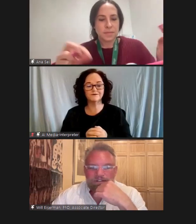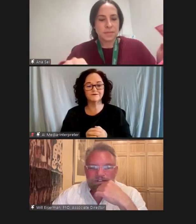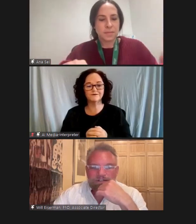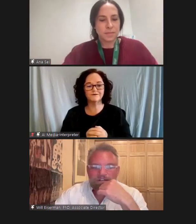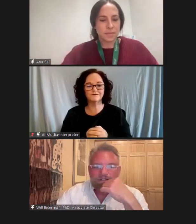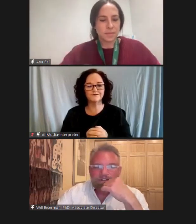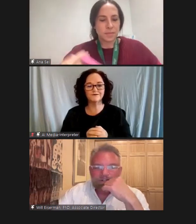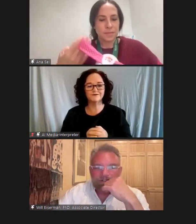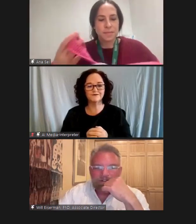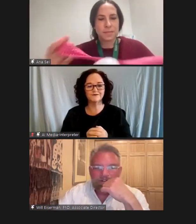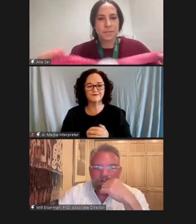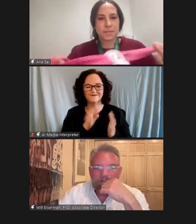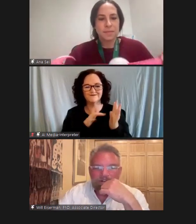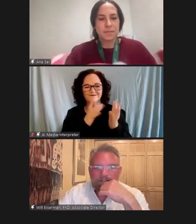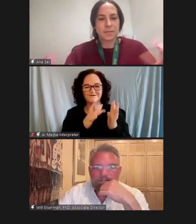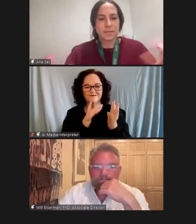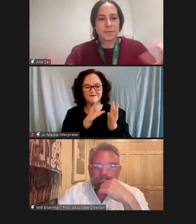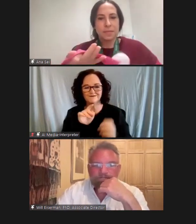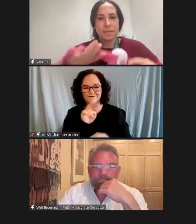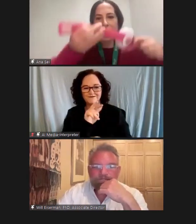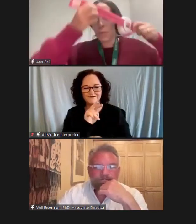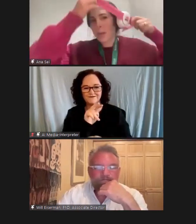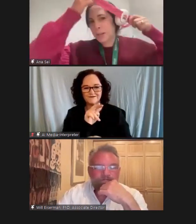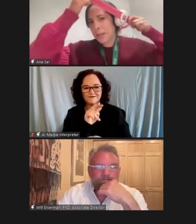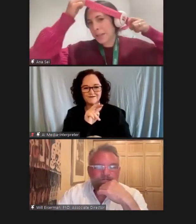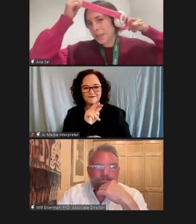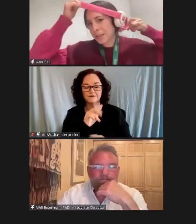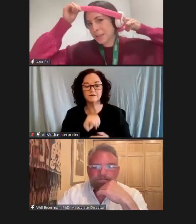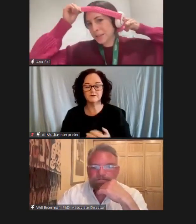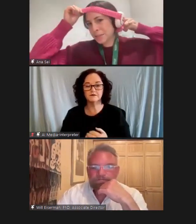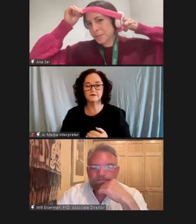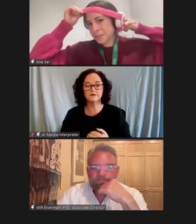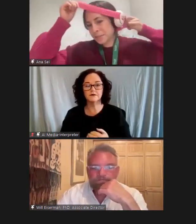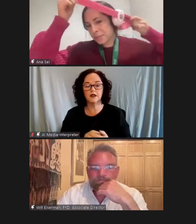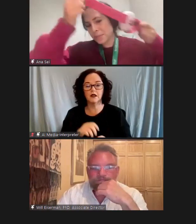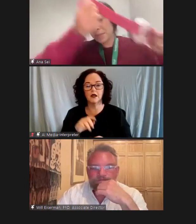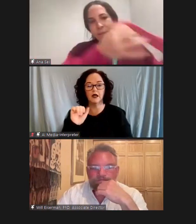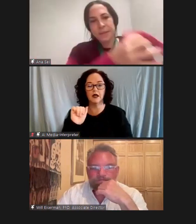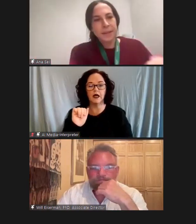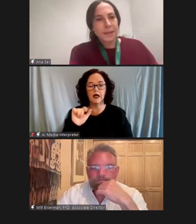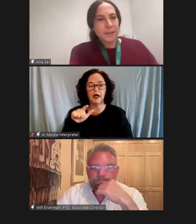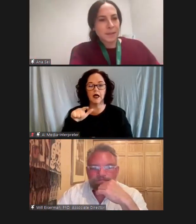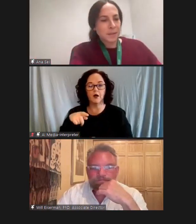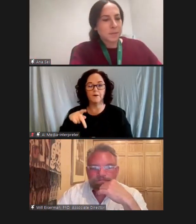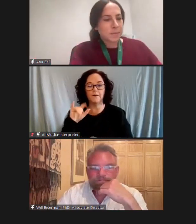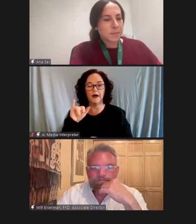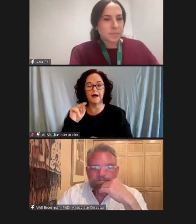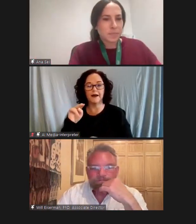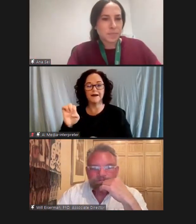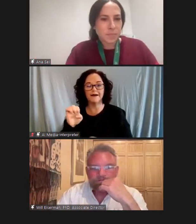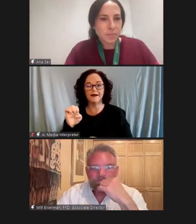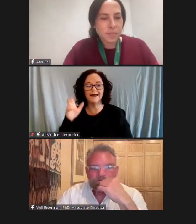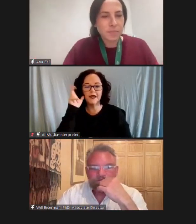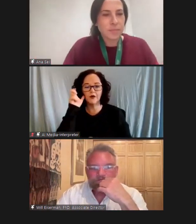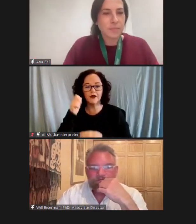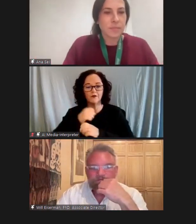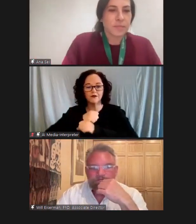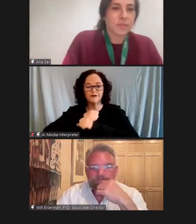see this page Alpine hearing protection